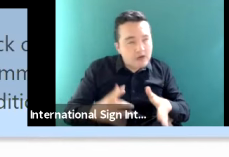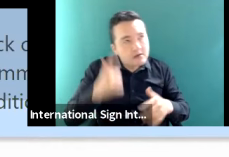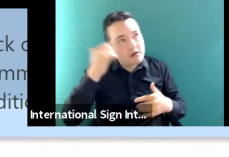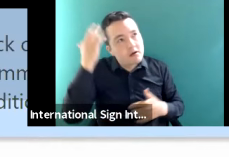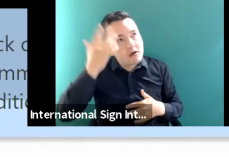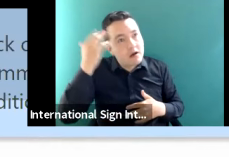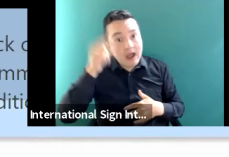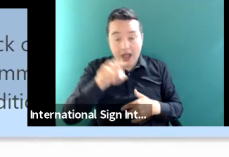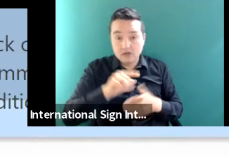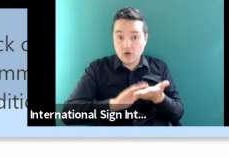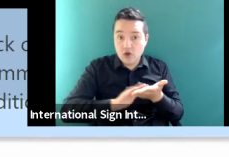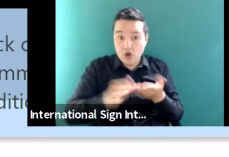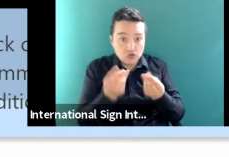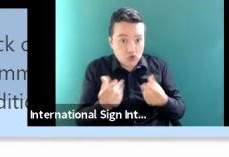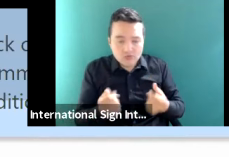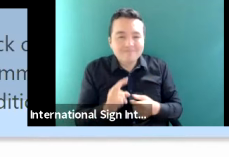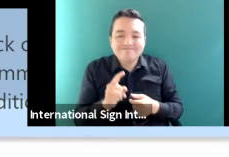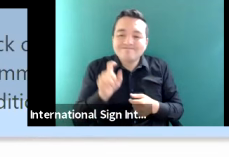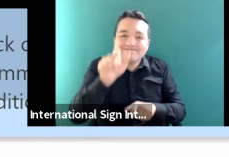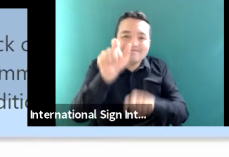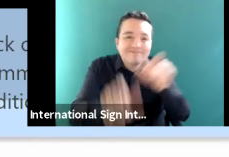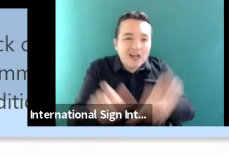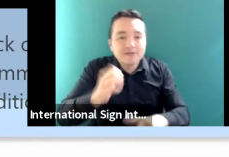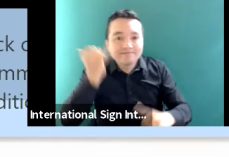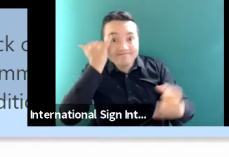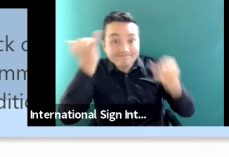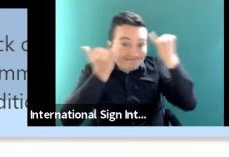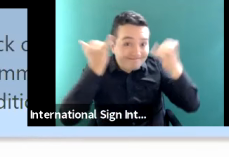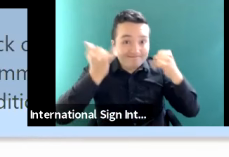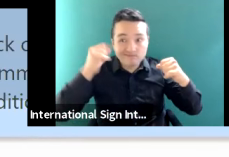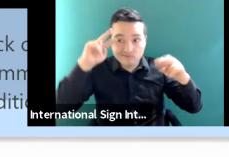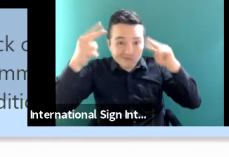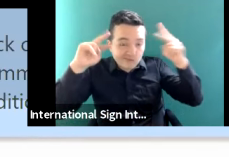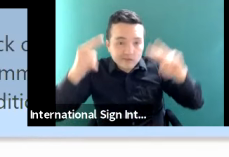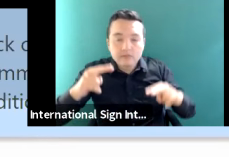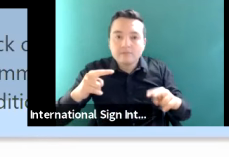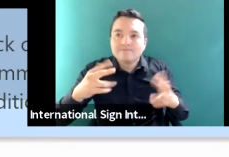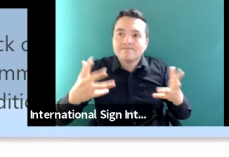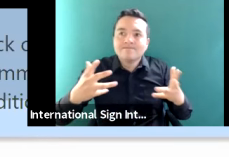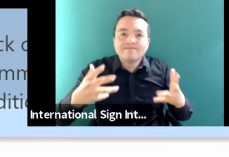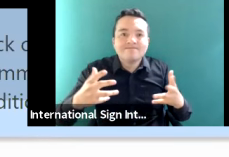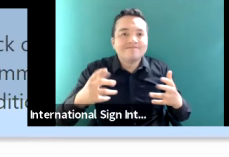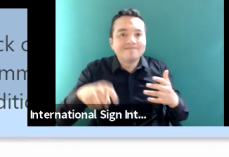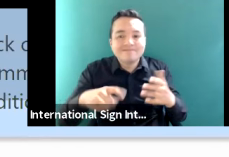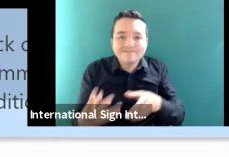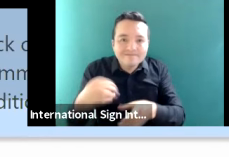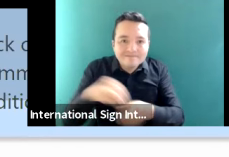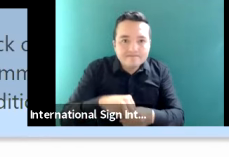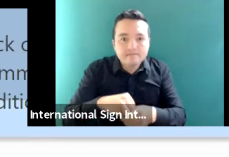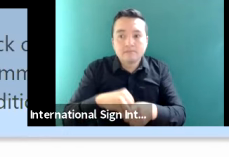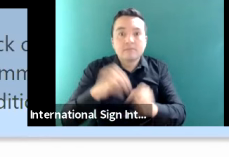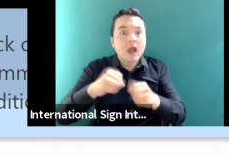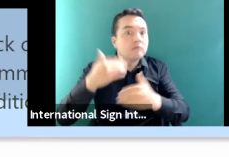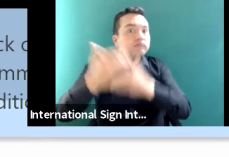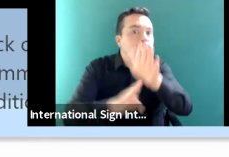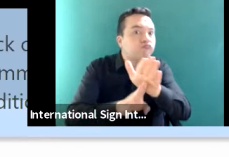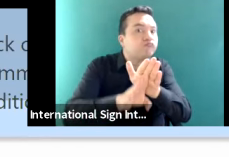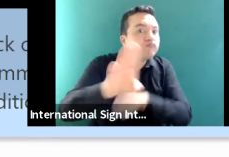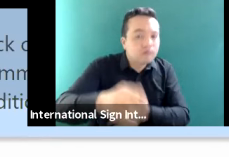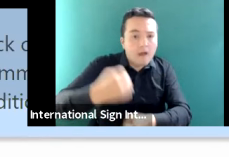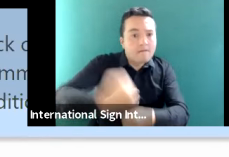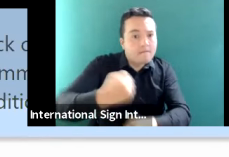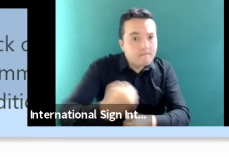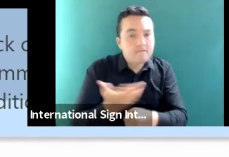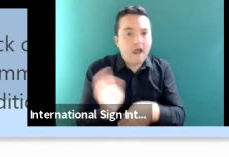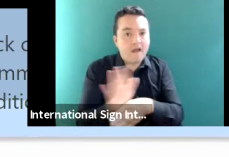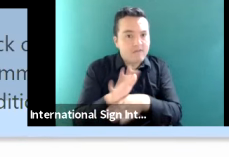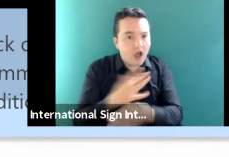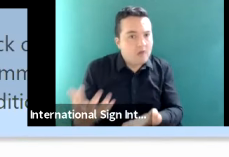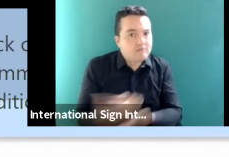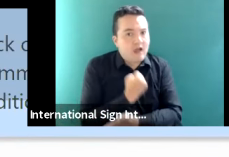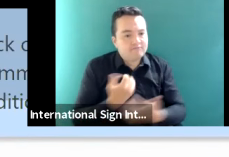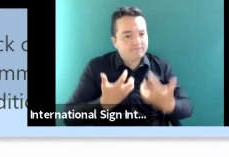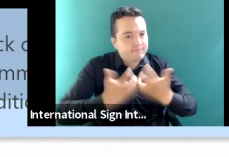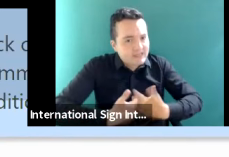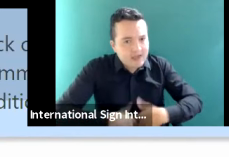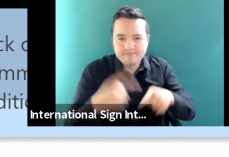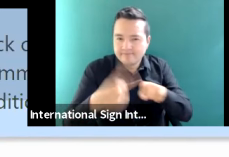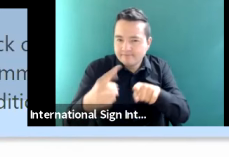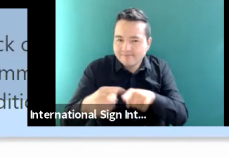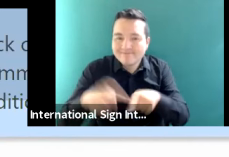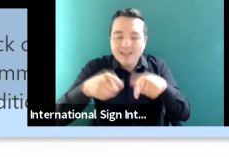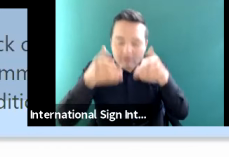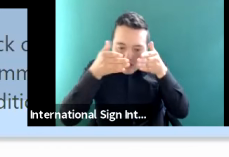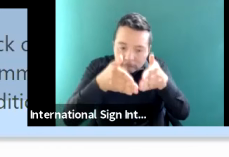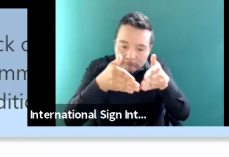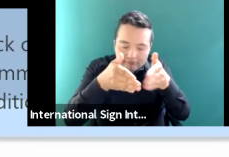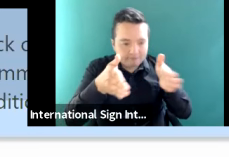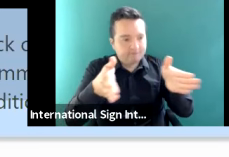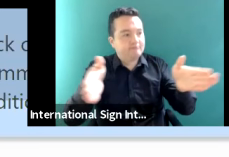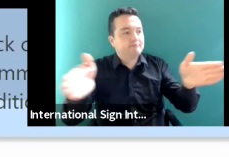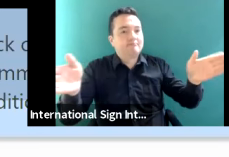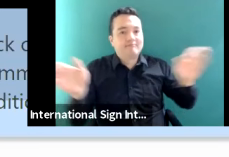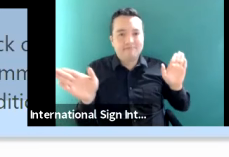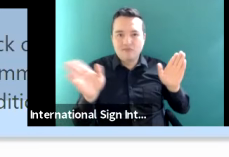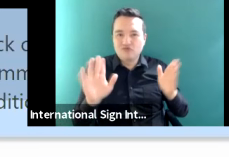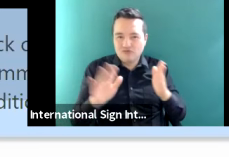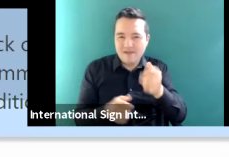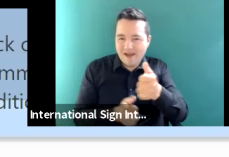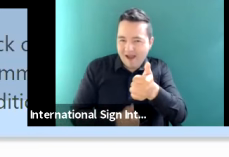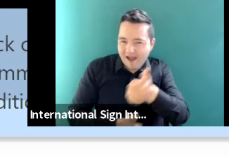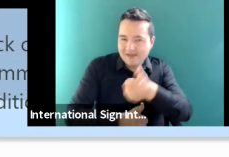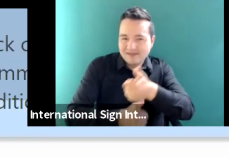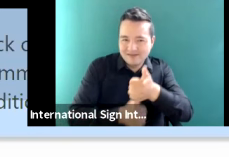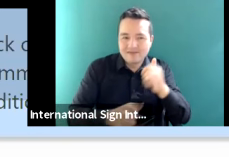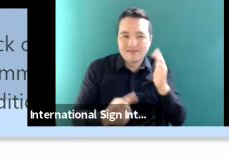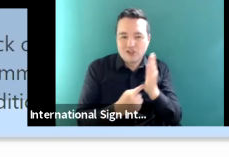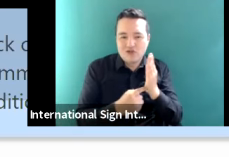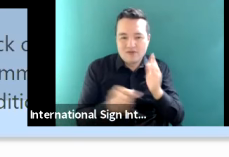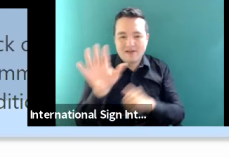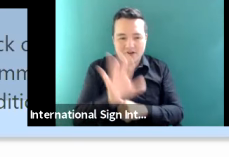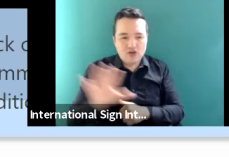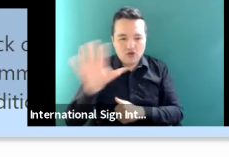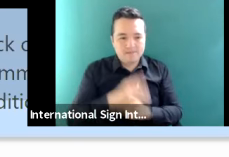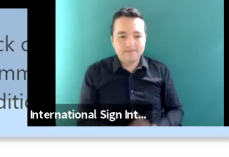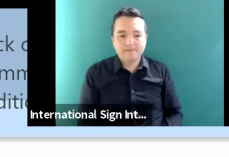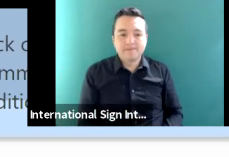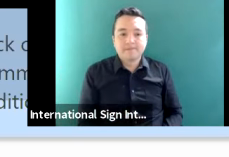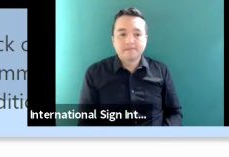We don't consider it big amount of money but it's enough to provide funds for these solutions.